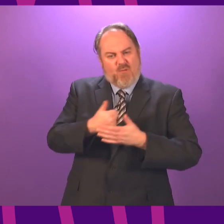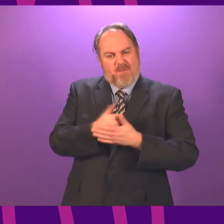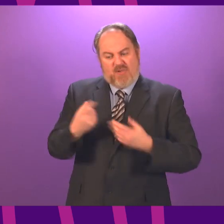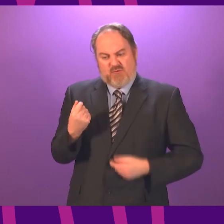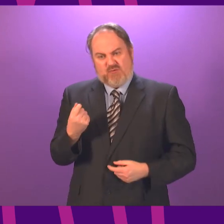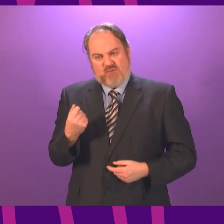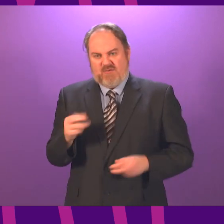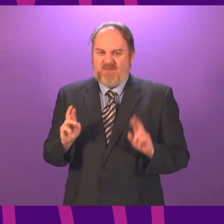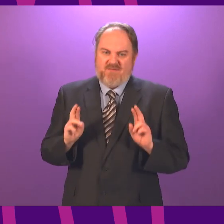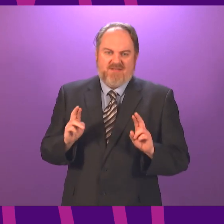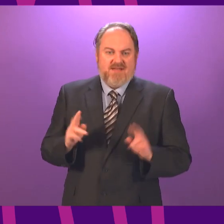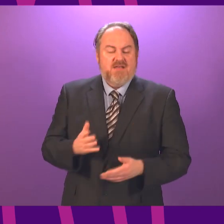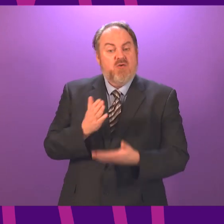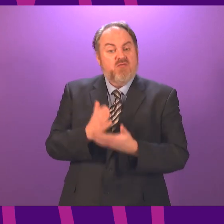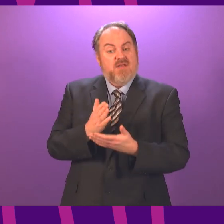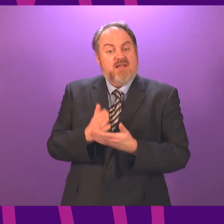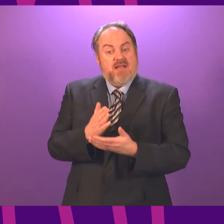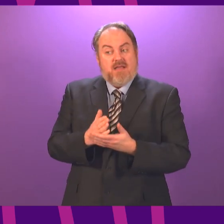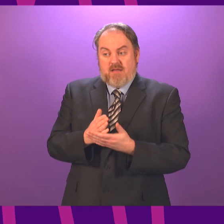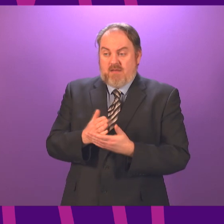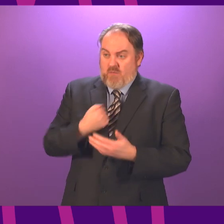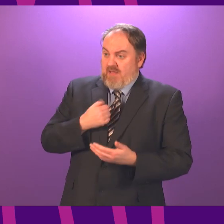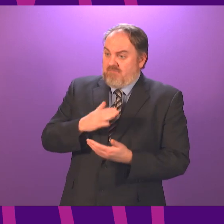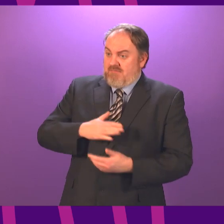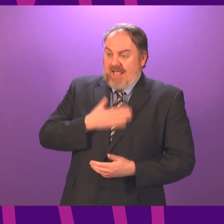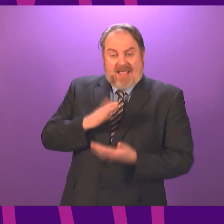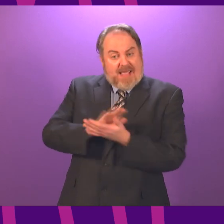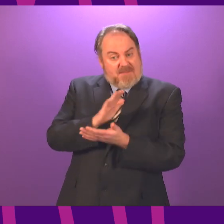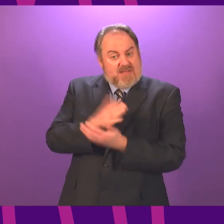We welcome the information that is contained in the statement today, particularly the details